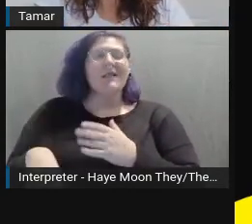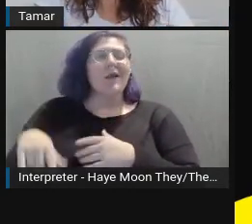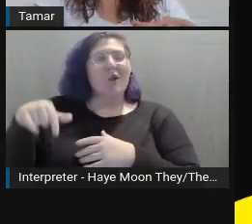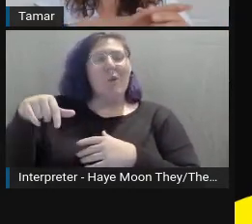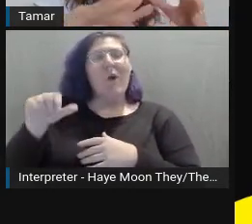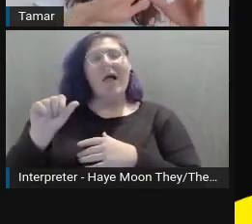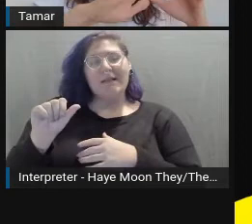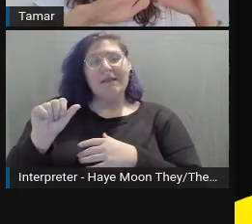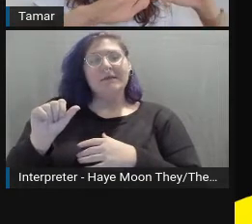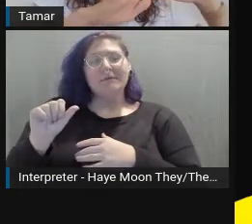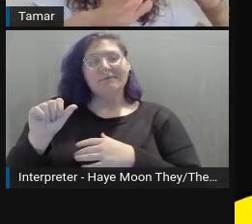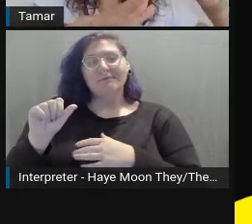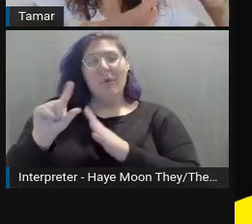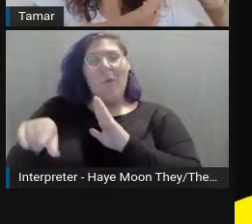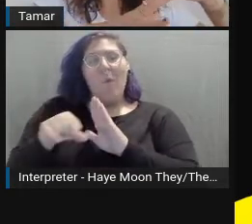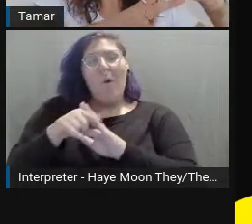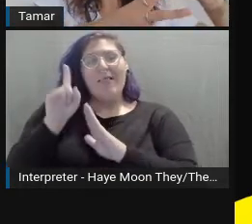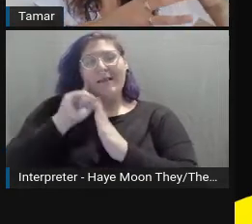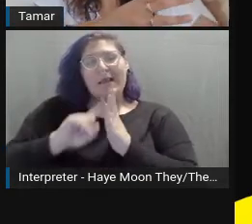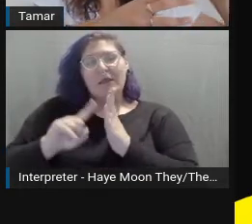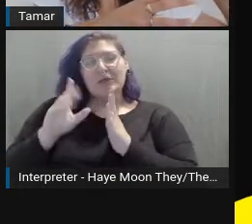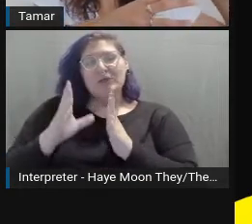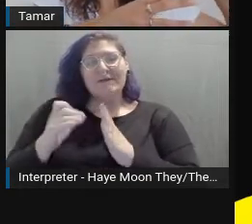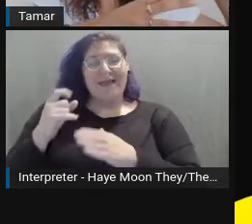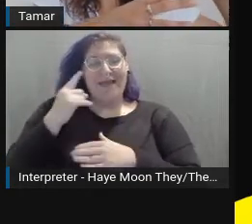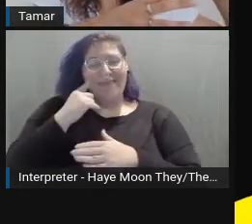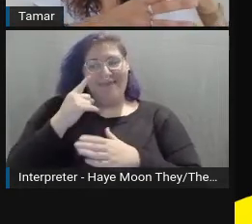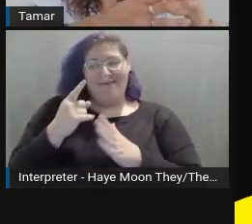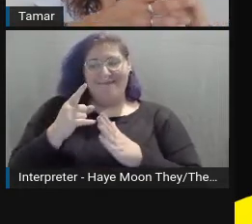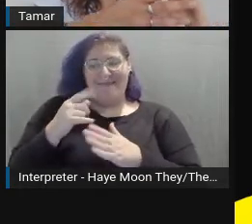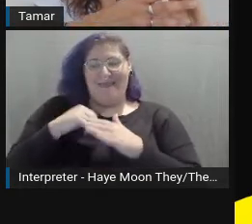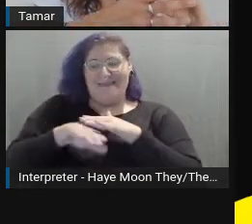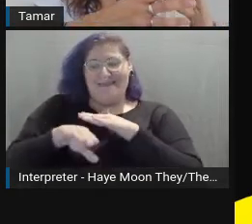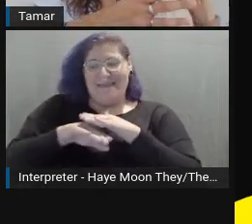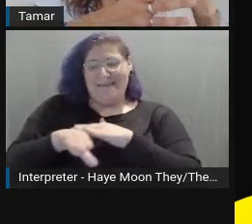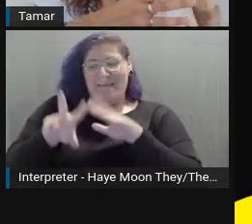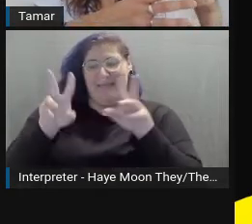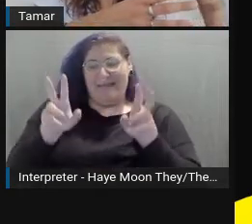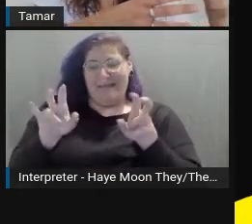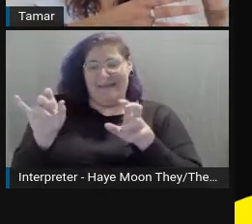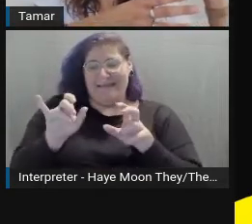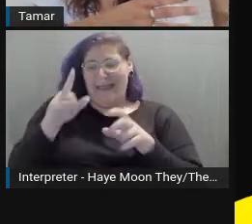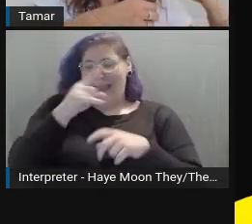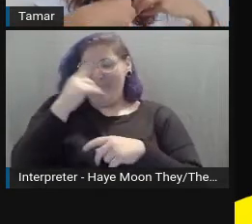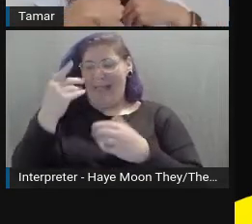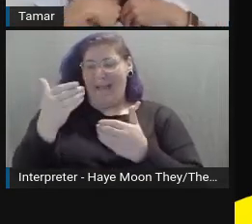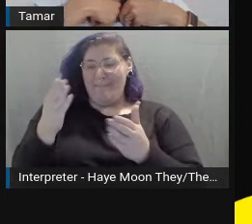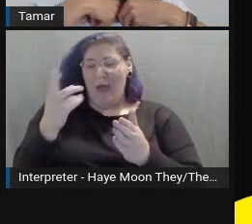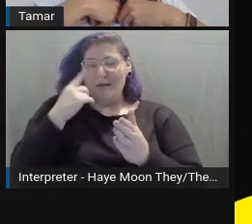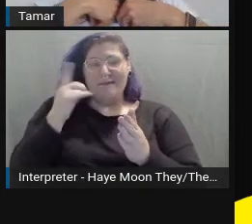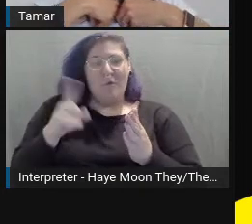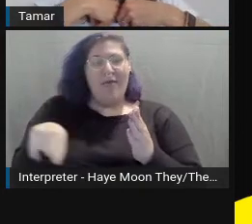I feel this space tends to be a black box to them. It's one of the reasons, or at least this is what I like